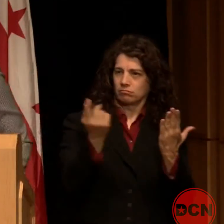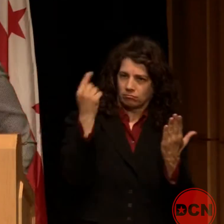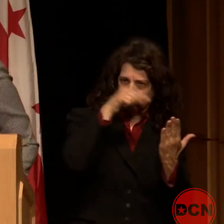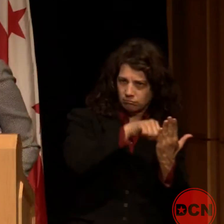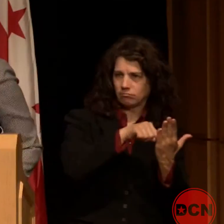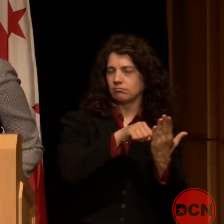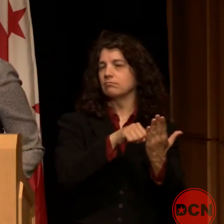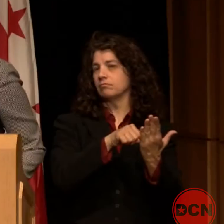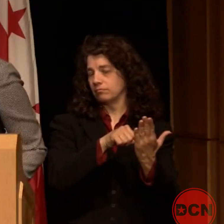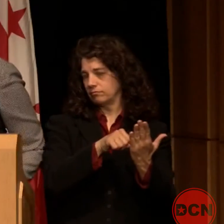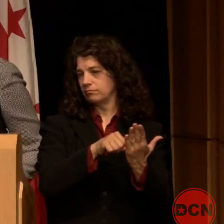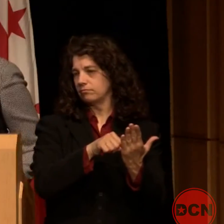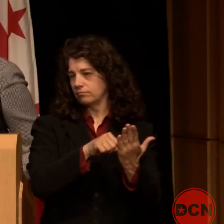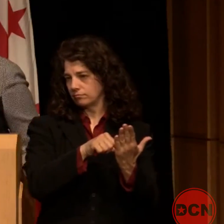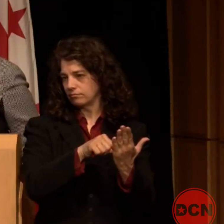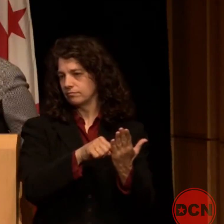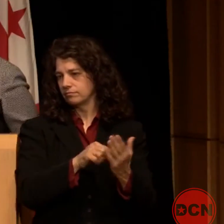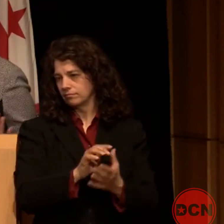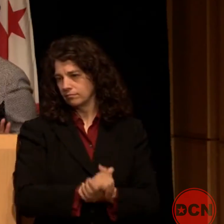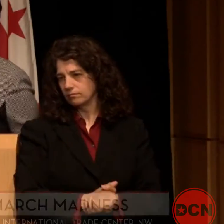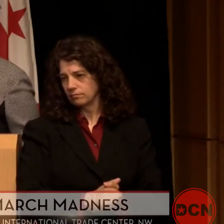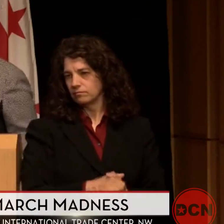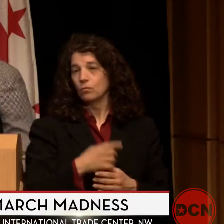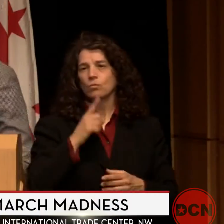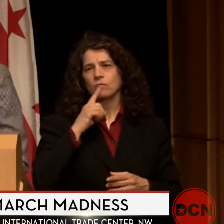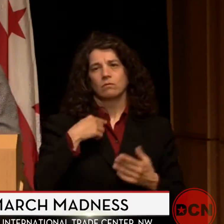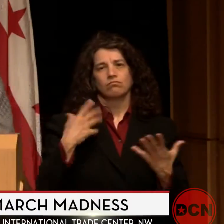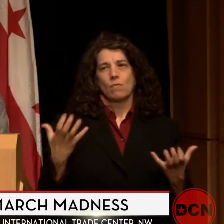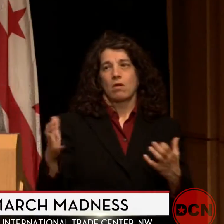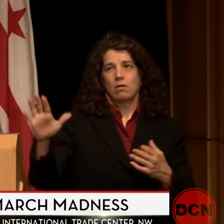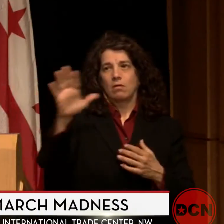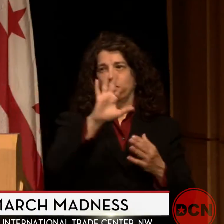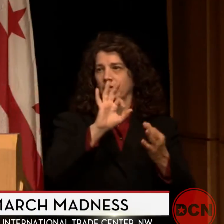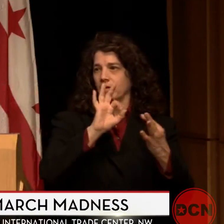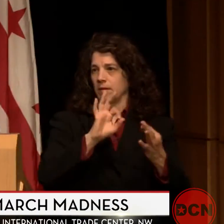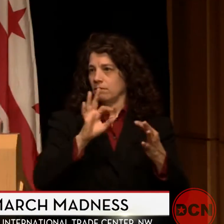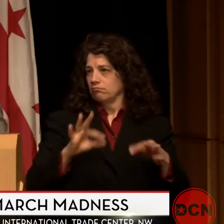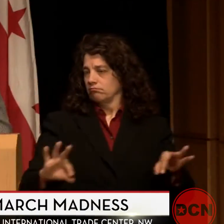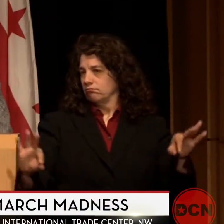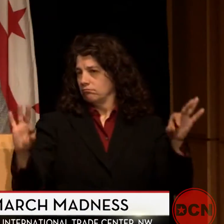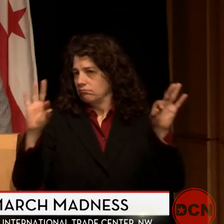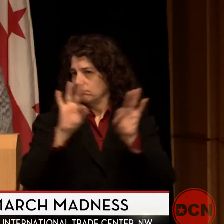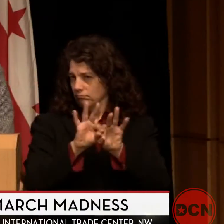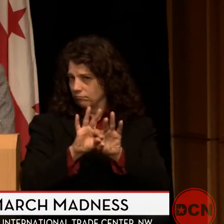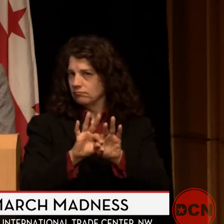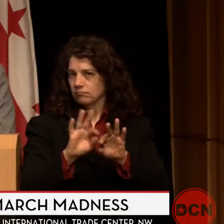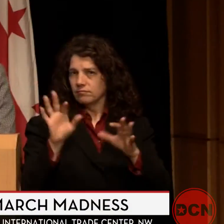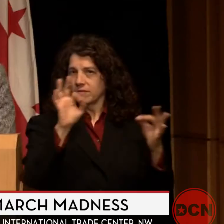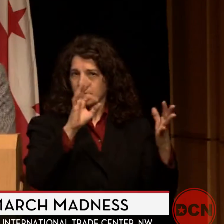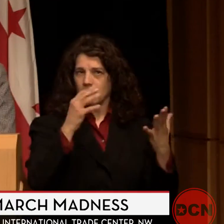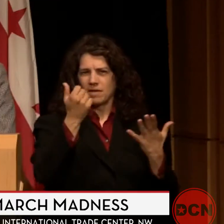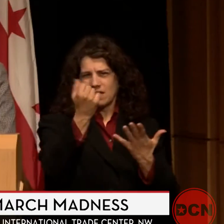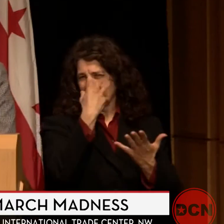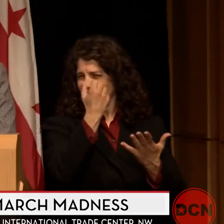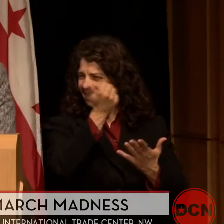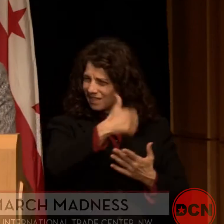SAY THAT WE INVESTED MORE THAN ANY OTHER ADMINISTRATION IN THE HISTORY OF THE DISTRICT IN AFFORDABLE HOUSING.